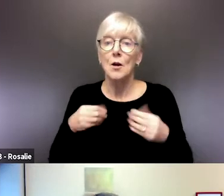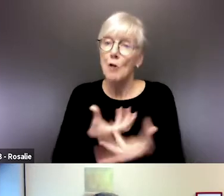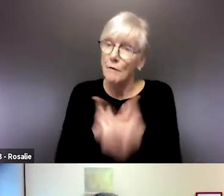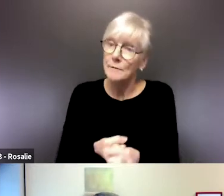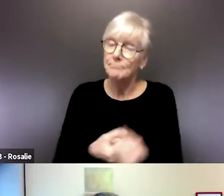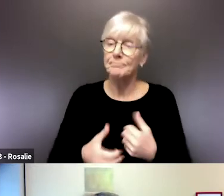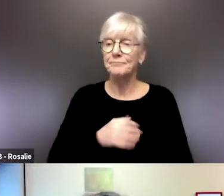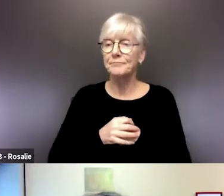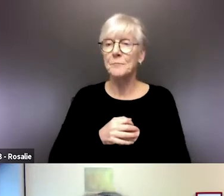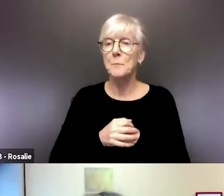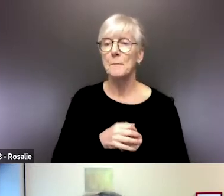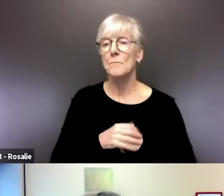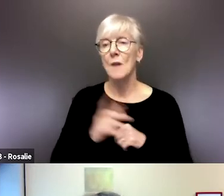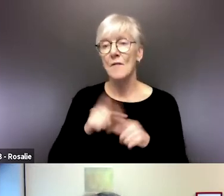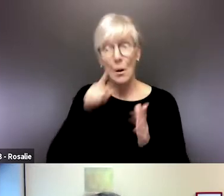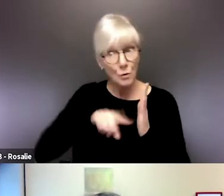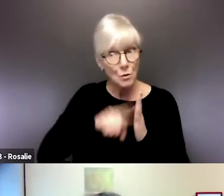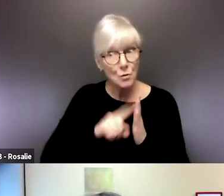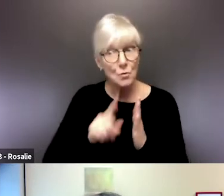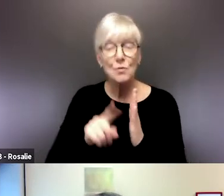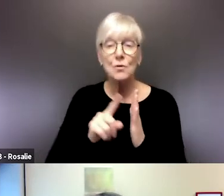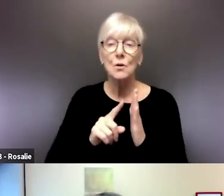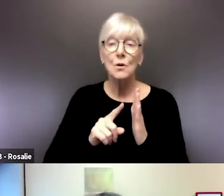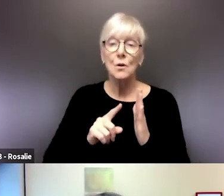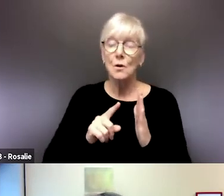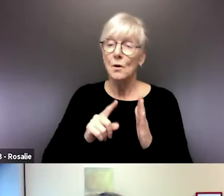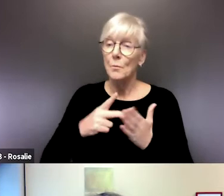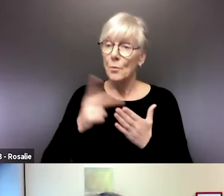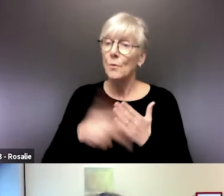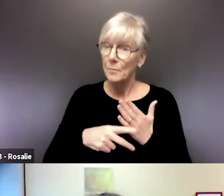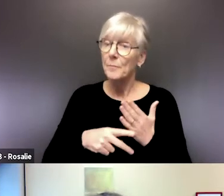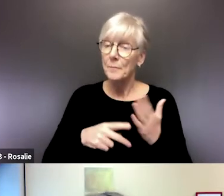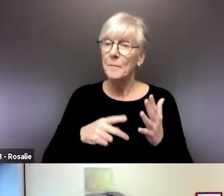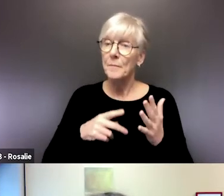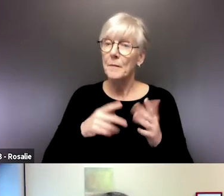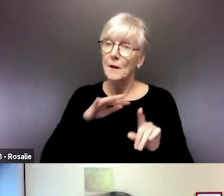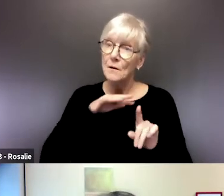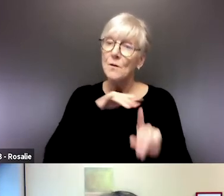to the success of such a program. It is perhaps also one of the most challenging.